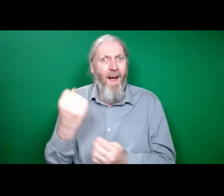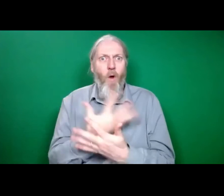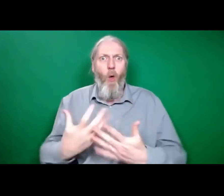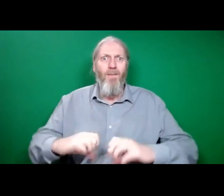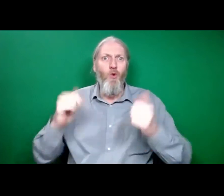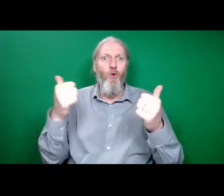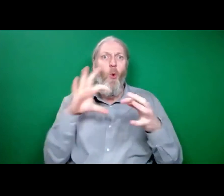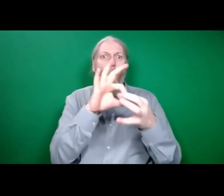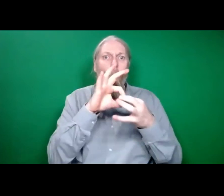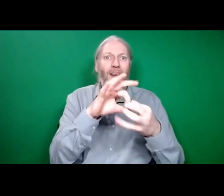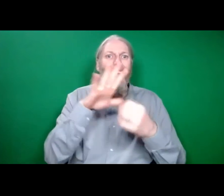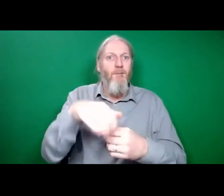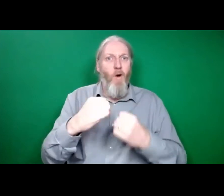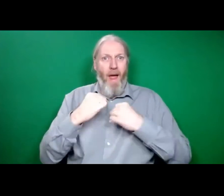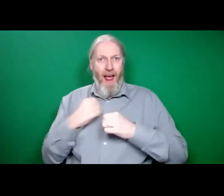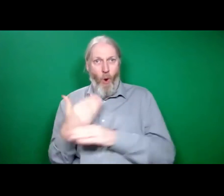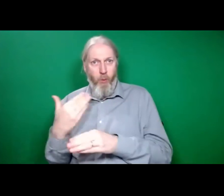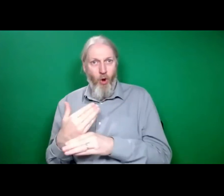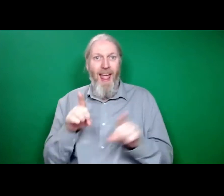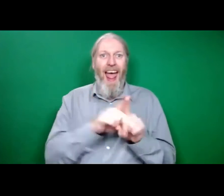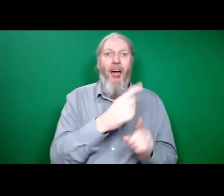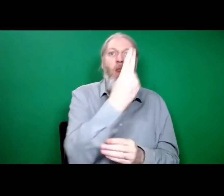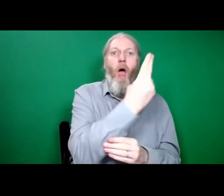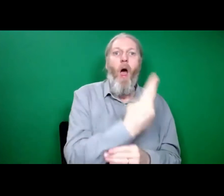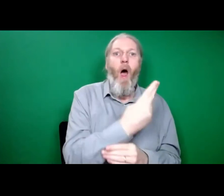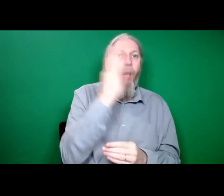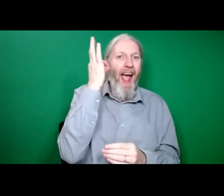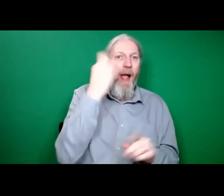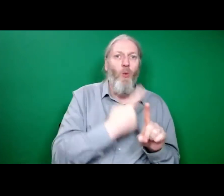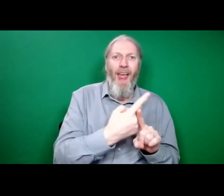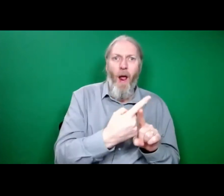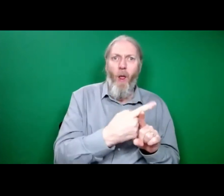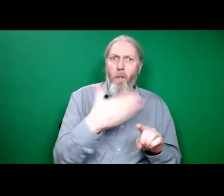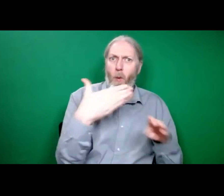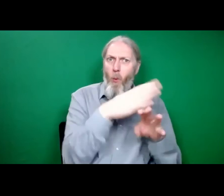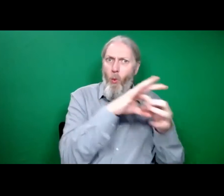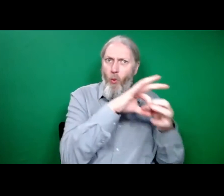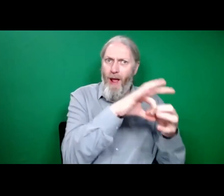intervention and less consultation sometimes helps, too. Like, we never get any notice on where we go. We just jump right in.